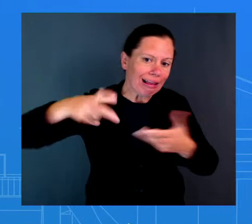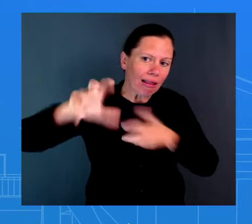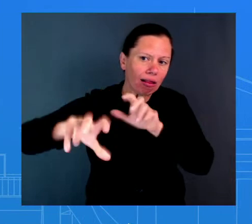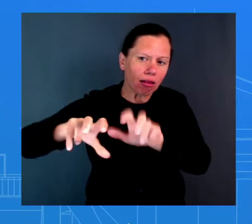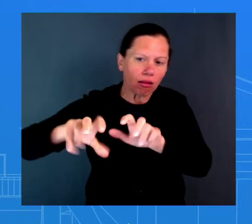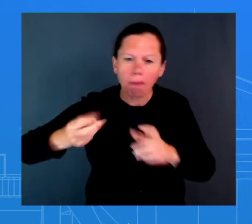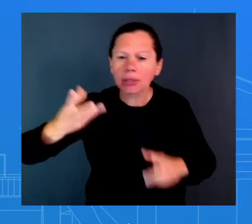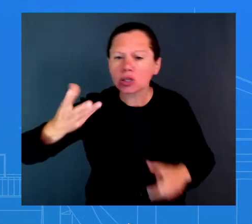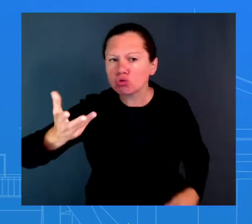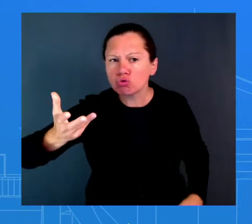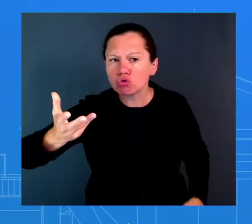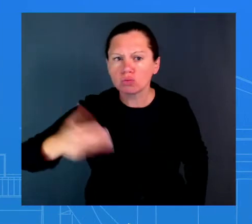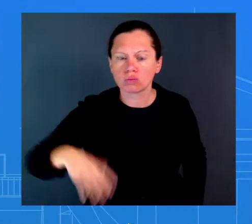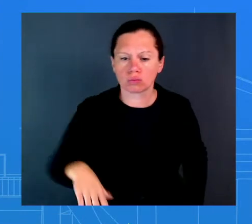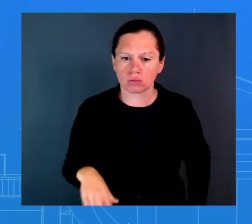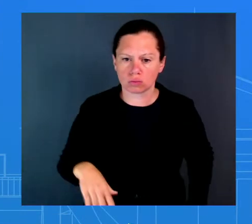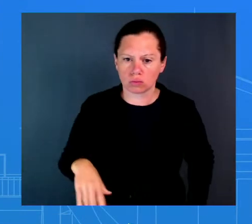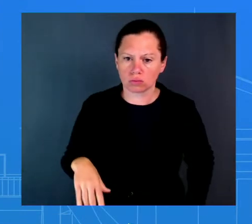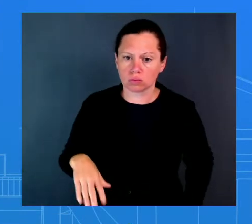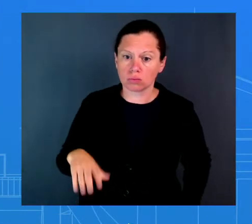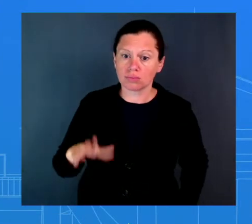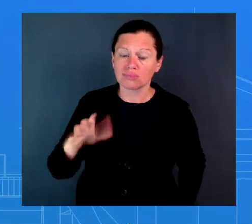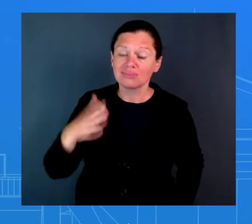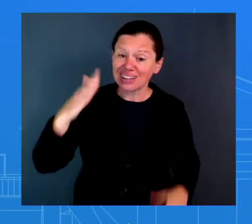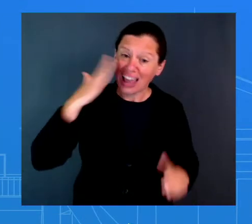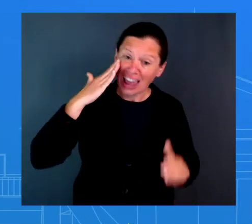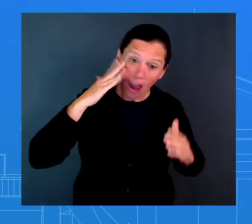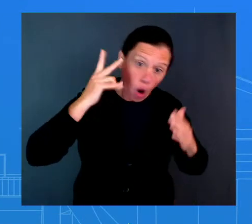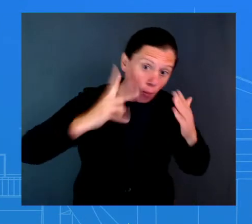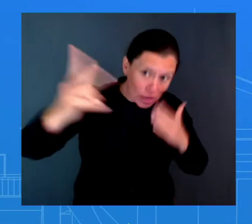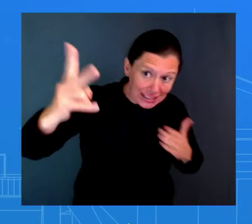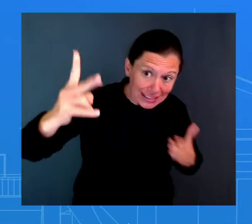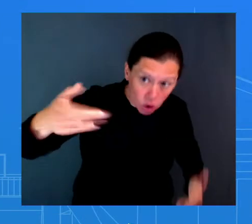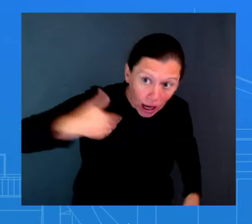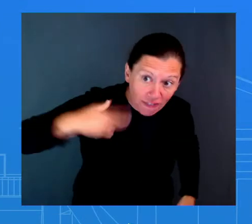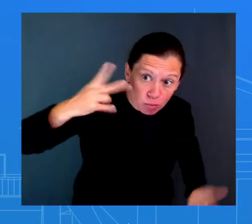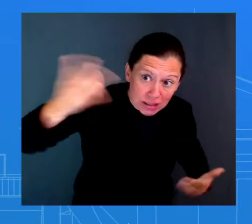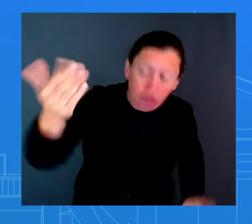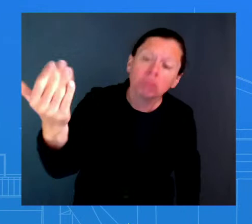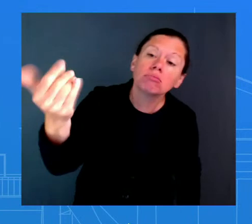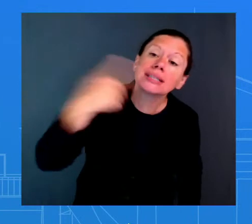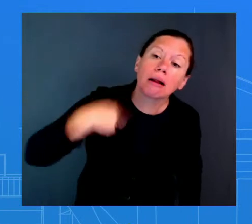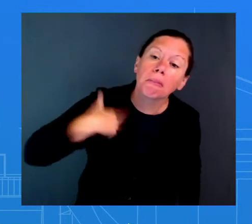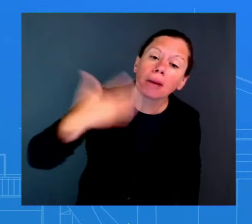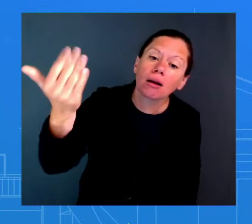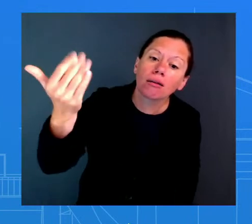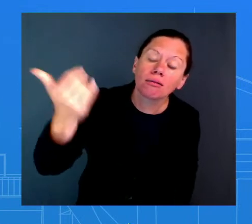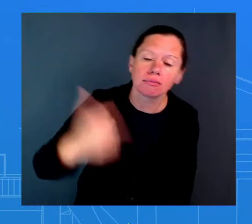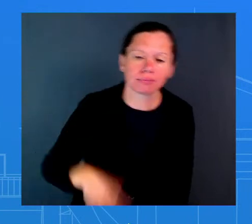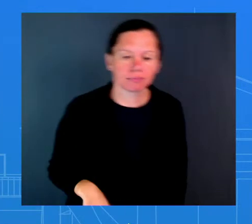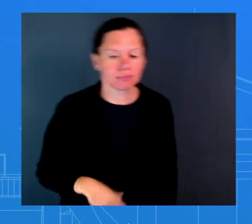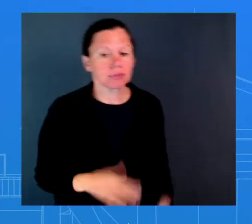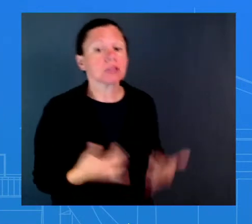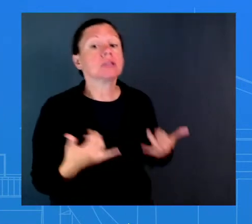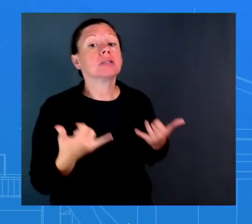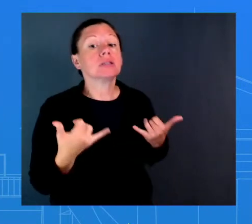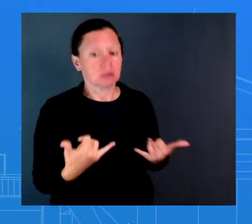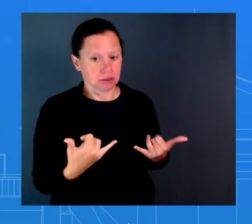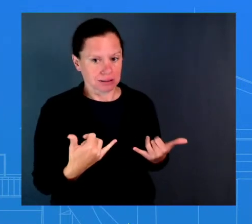do you have projections and can you share them? Mr. Sullivan: I will tell you, standing here right now, I'd let the OMB director lay out our budget request to the Congress --